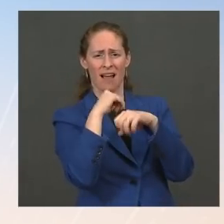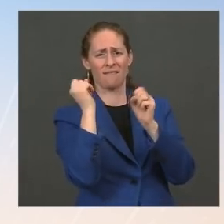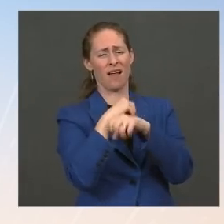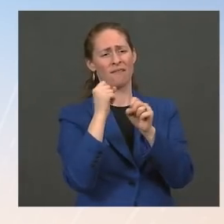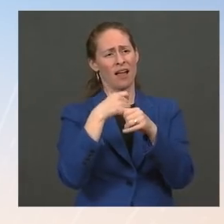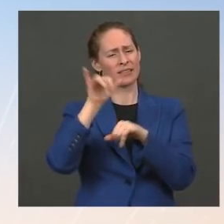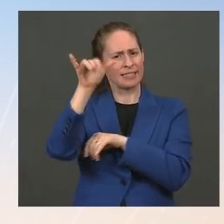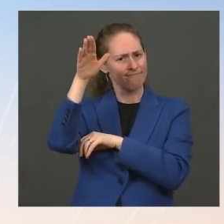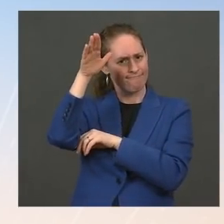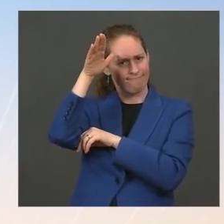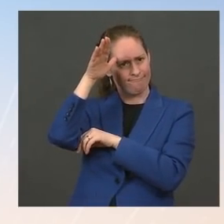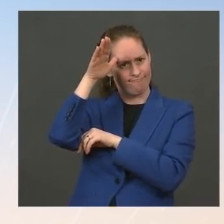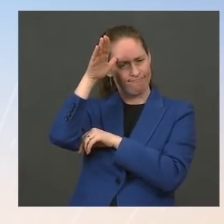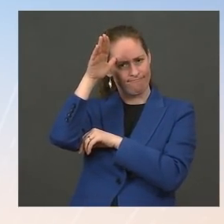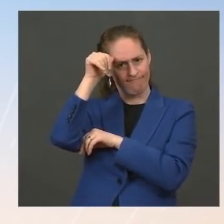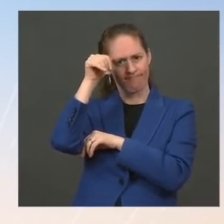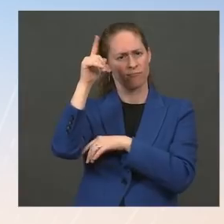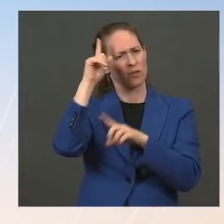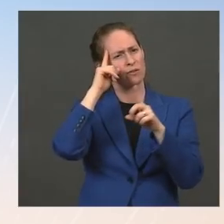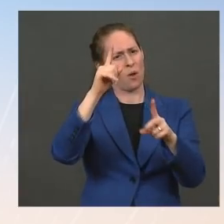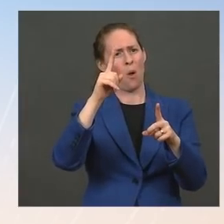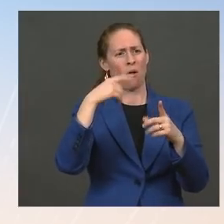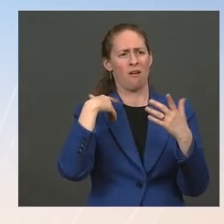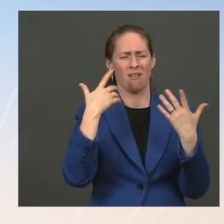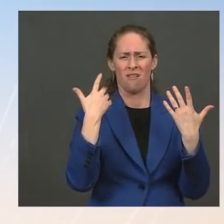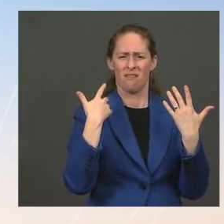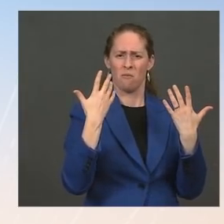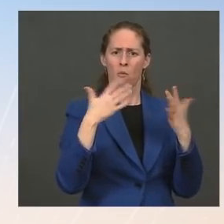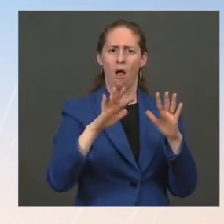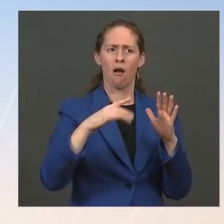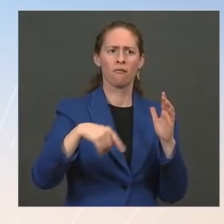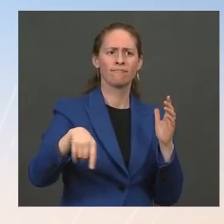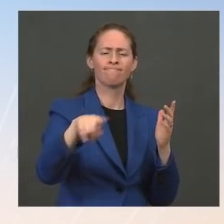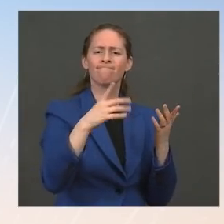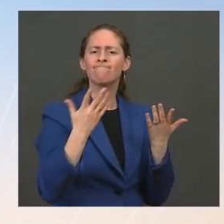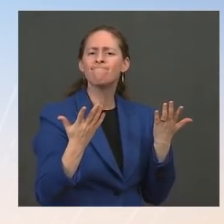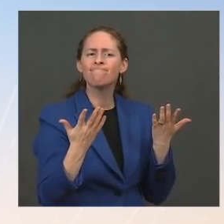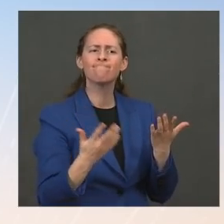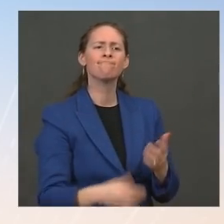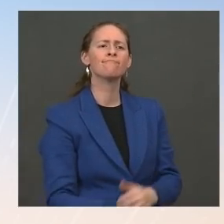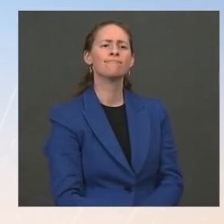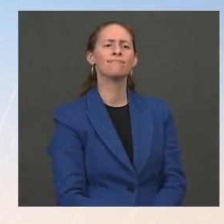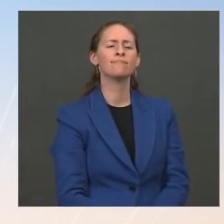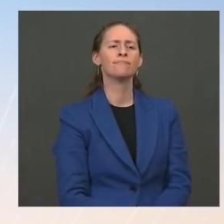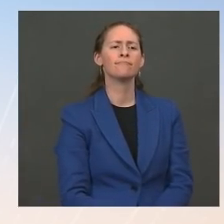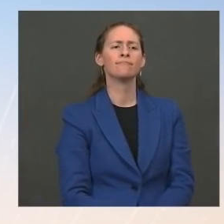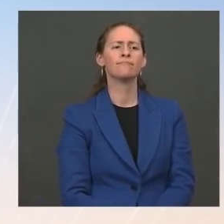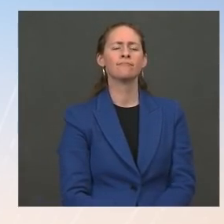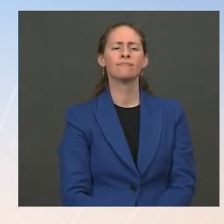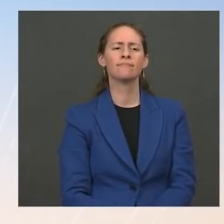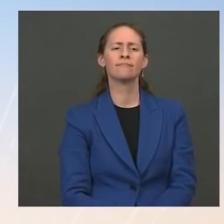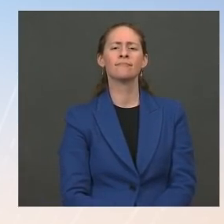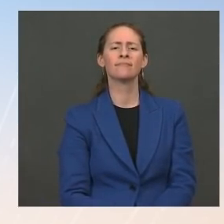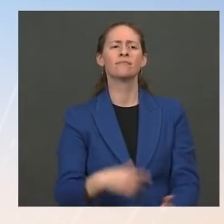leaders in the healthcare industry and other industries from protecting their workforces. Individual companies and healthcare leaders